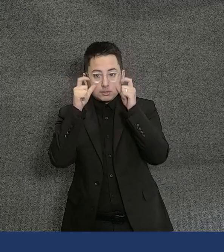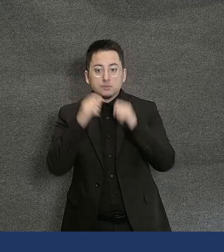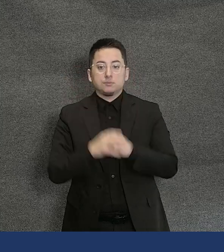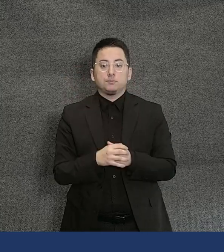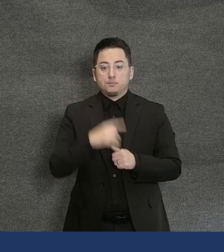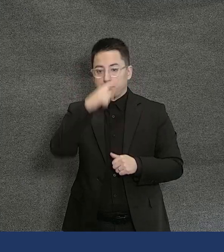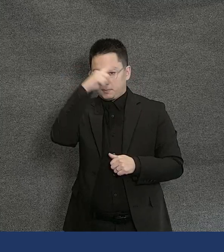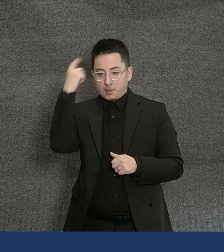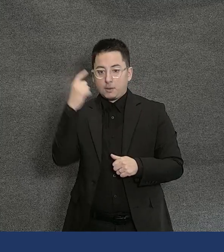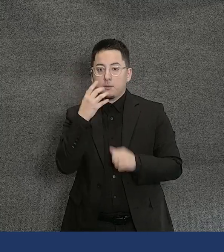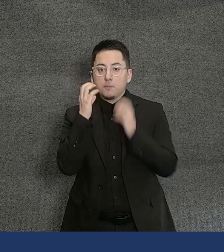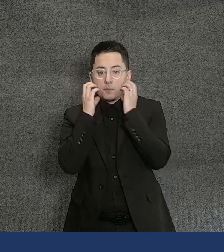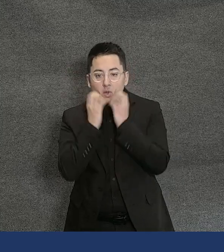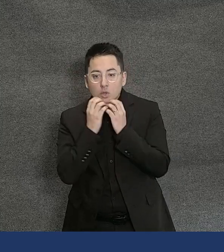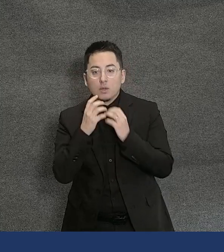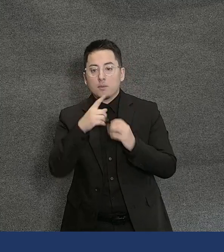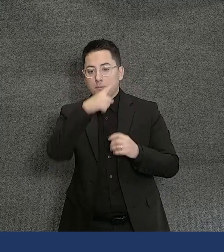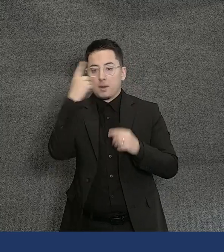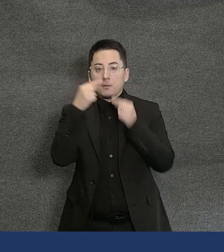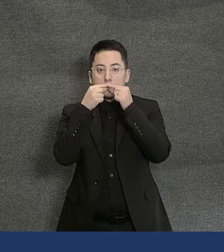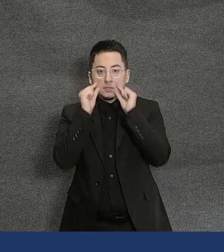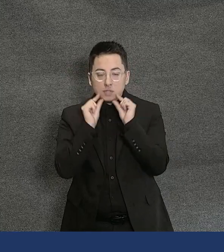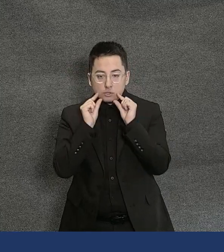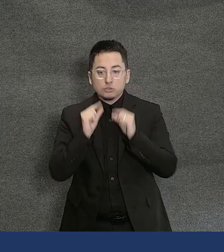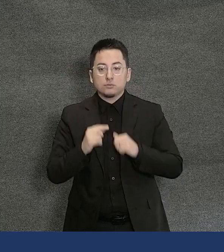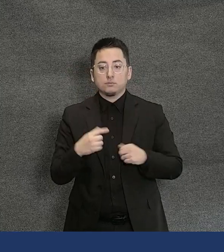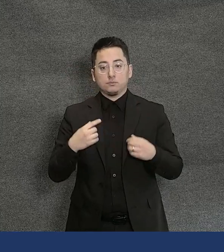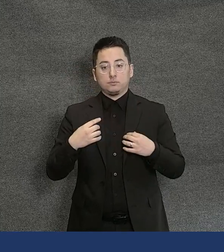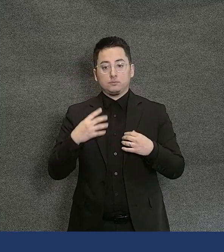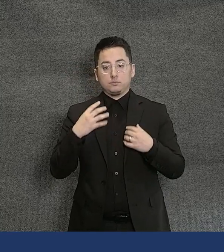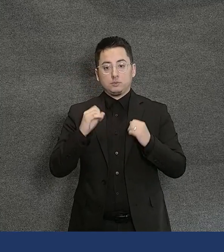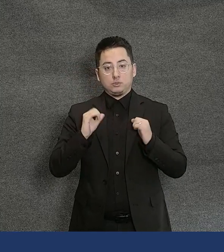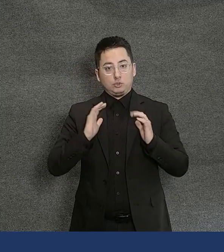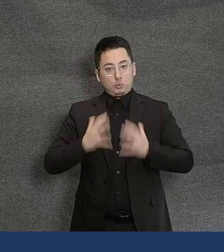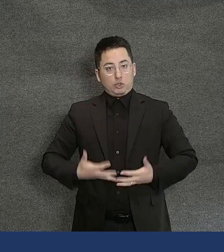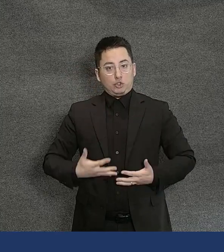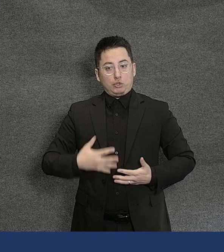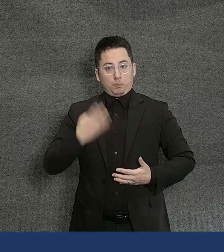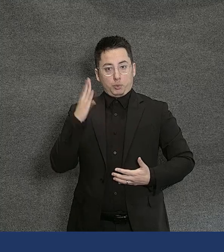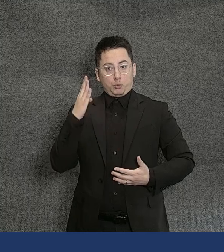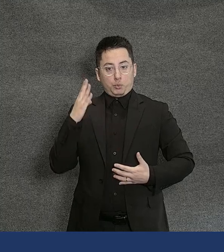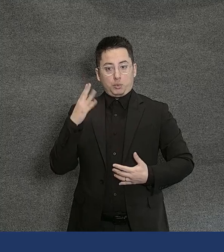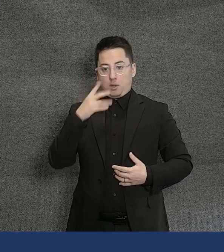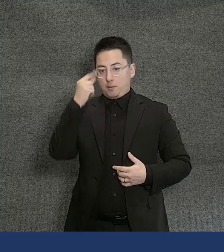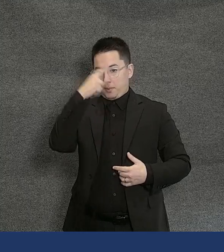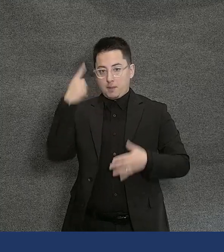I'm wearing a blue sweater and black pants, and very happy